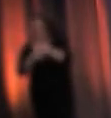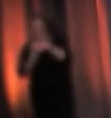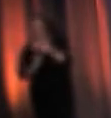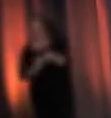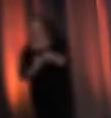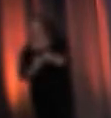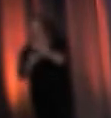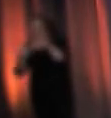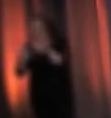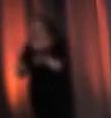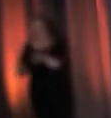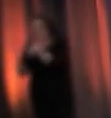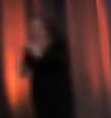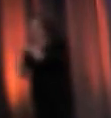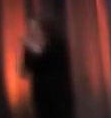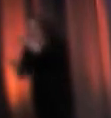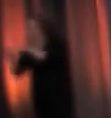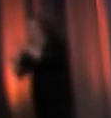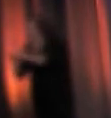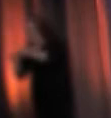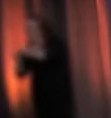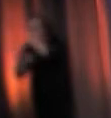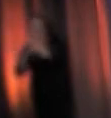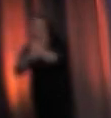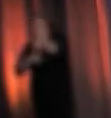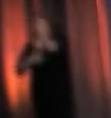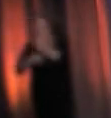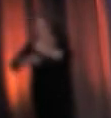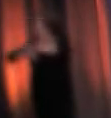Content from DAO staff and volunteers, writers is